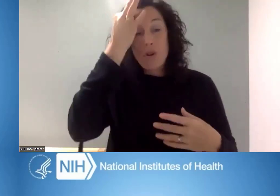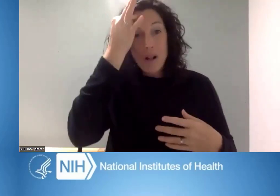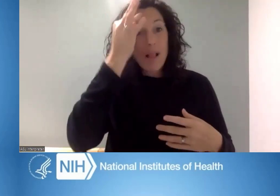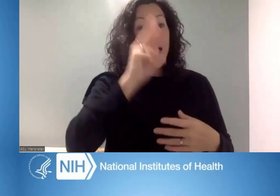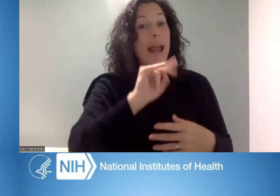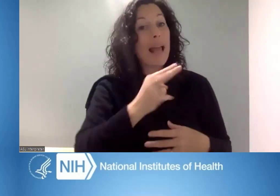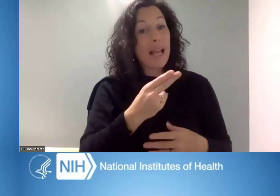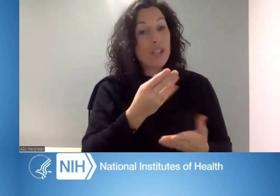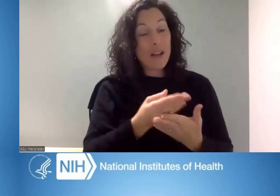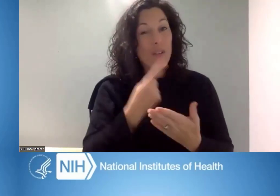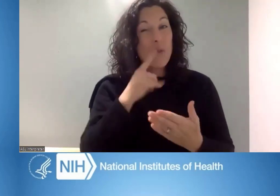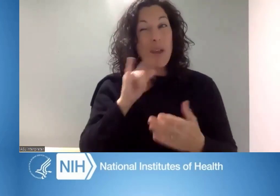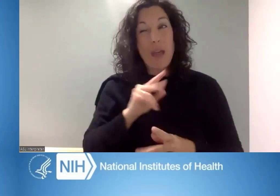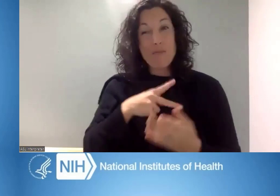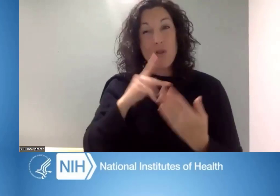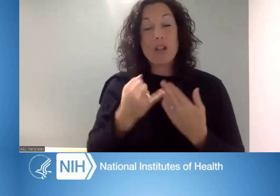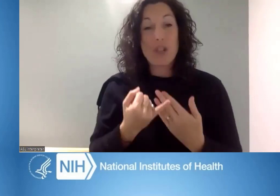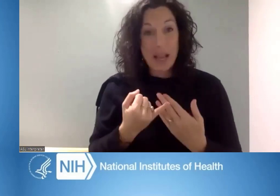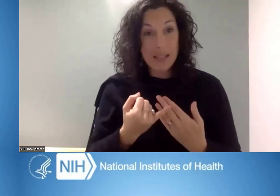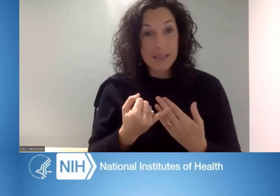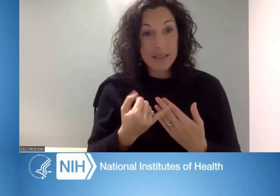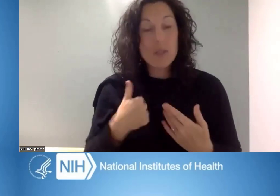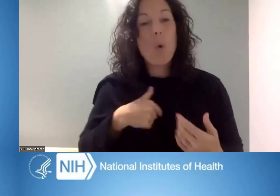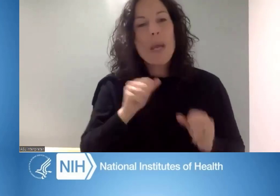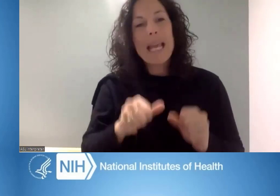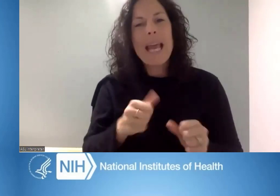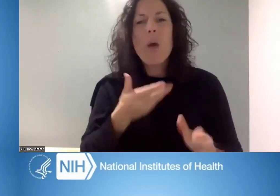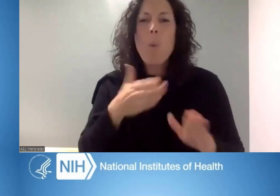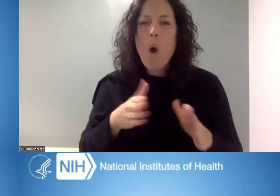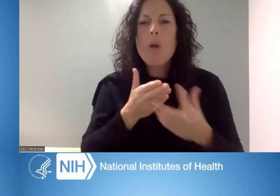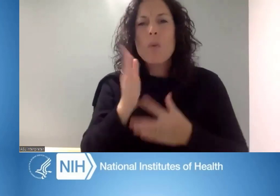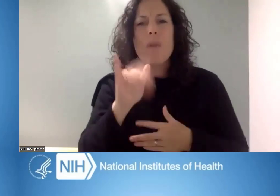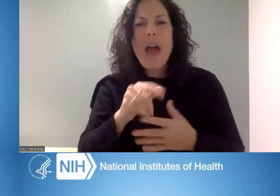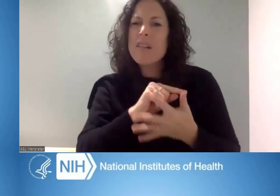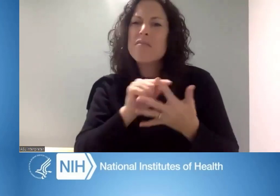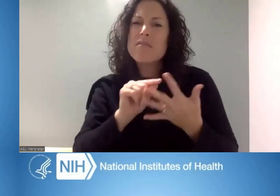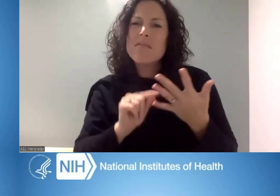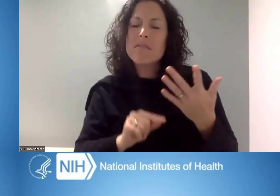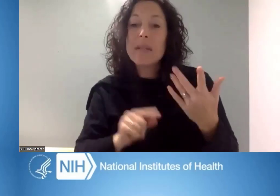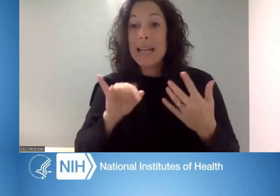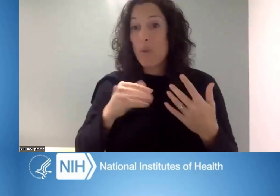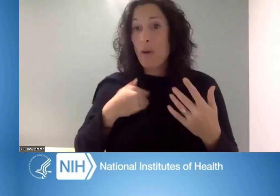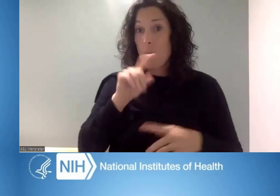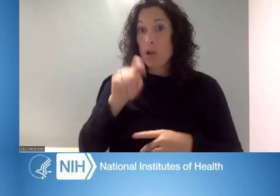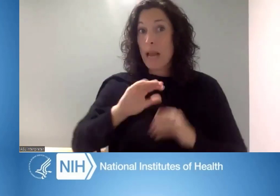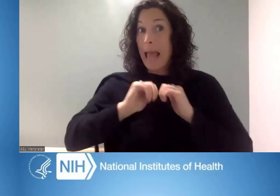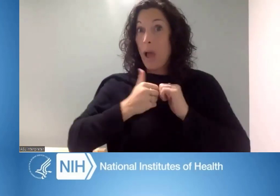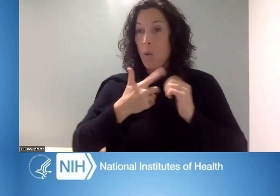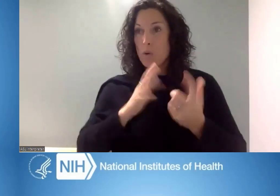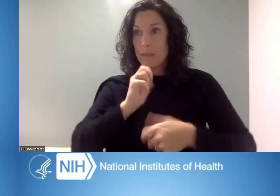for this particular project. So we can walk you through that if you have a question about how you want to set this up.